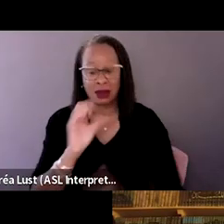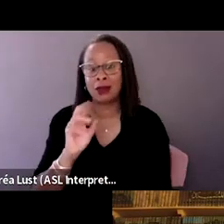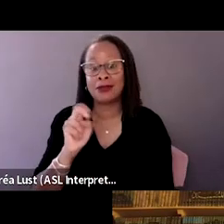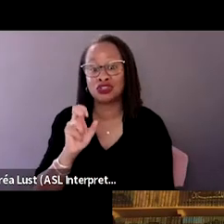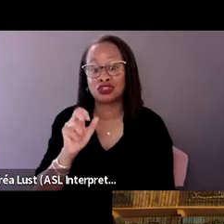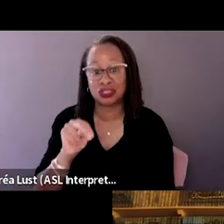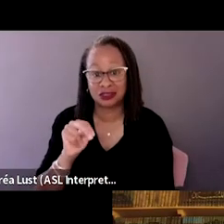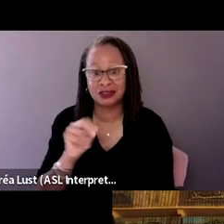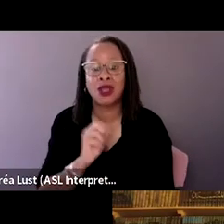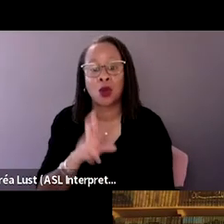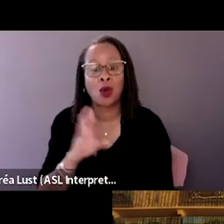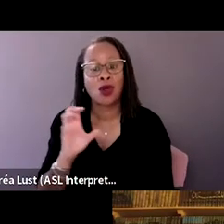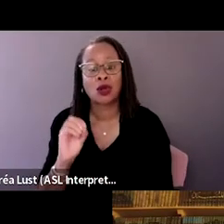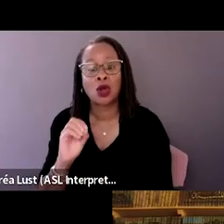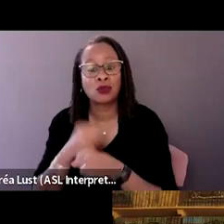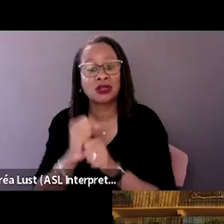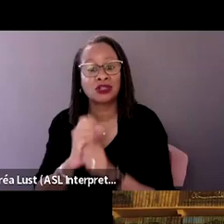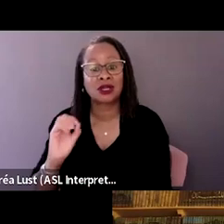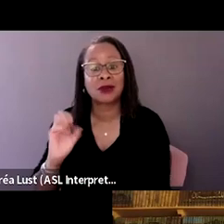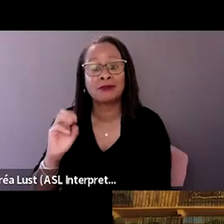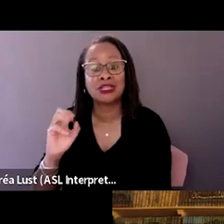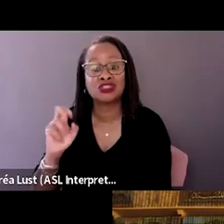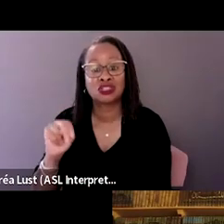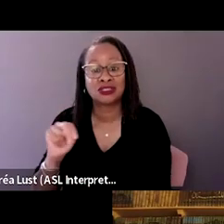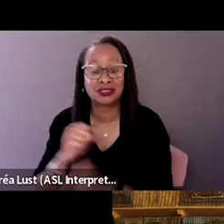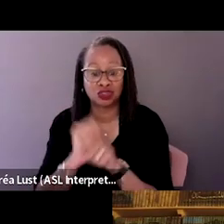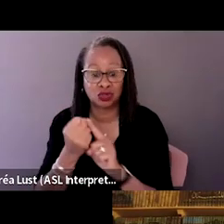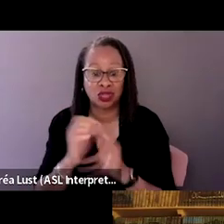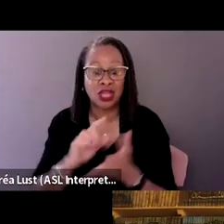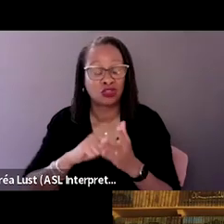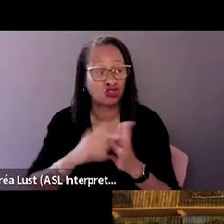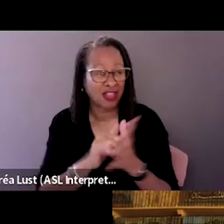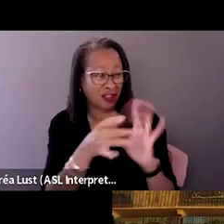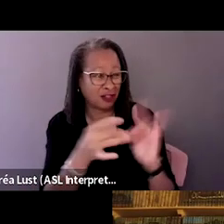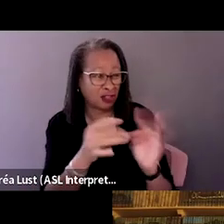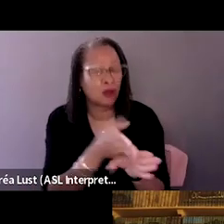commissioning situation, you usually start that conversation sooner. So that's one of the key differences.